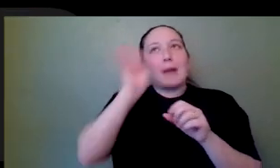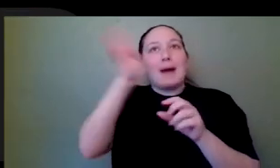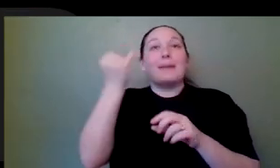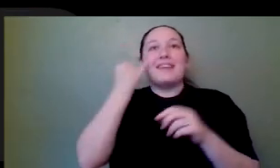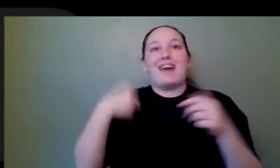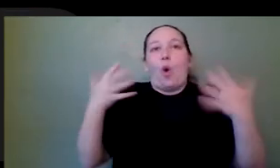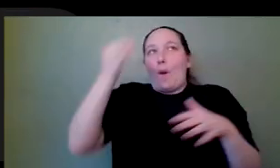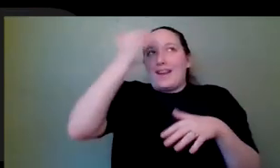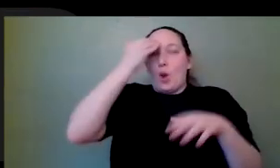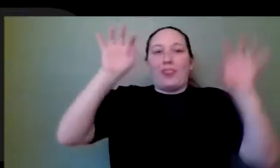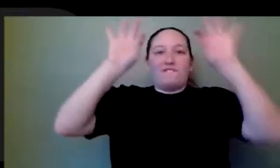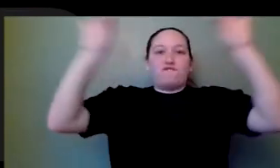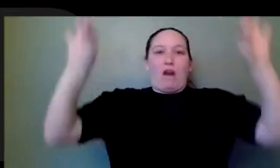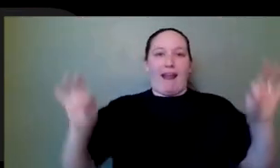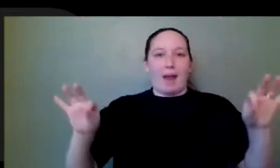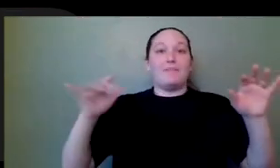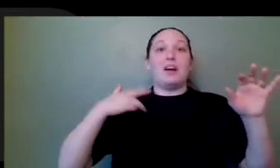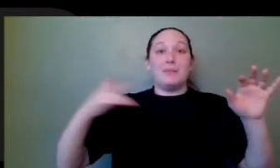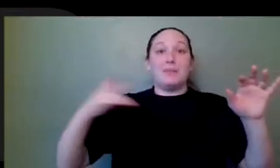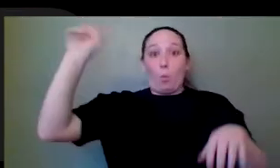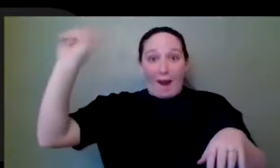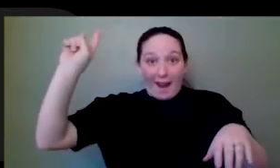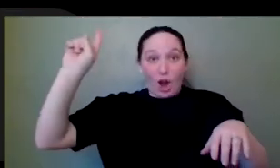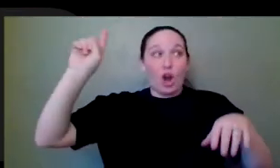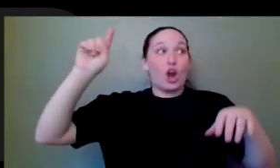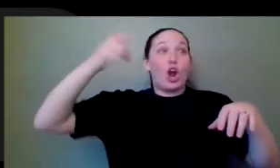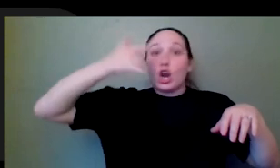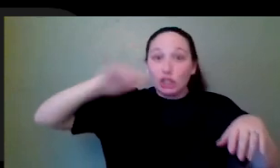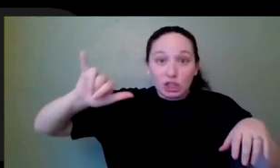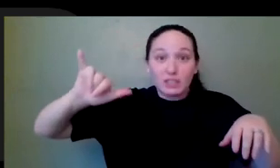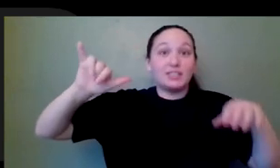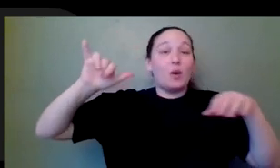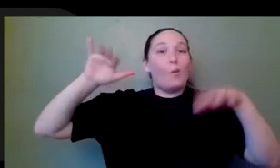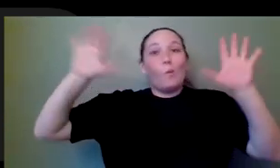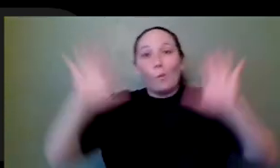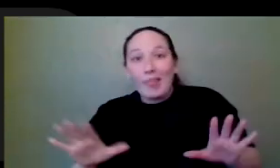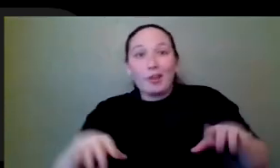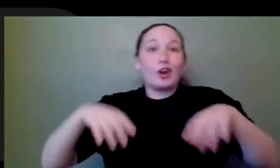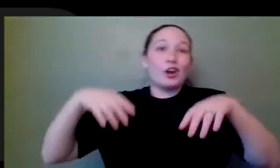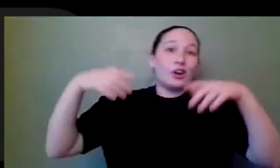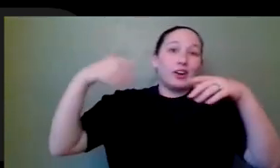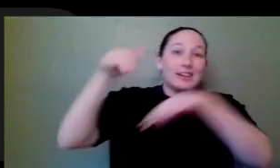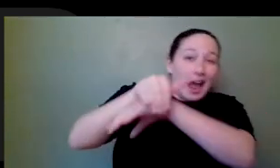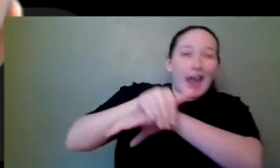I'm trying to distill down to. So I usually start at a very high level and know the world, know the environment and know the conflicts that people may